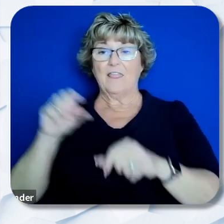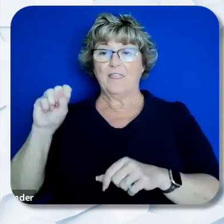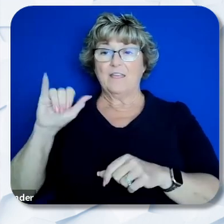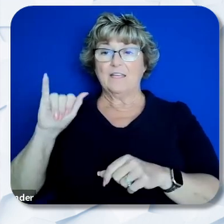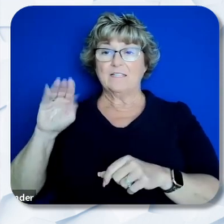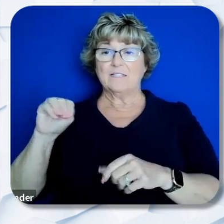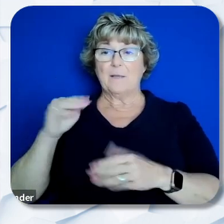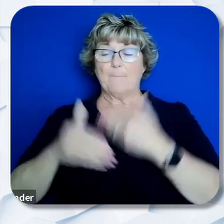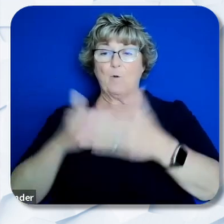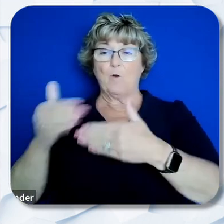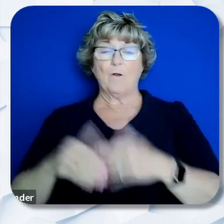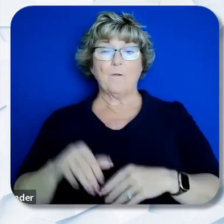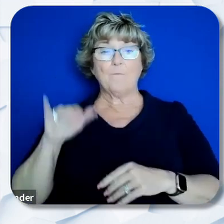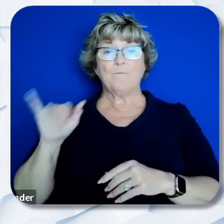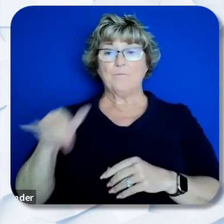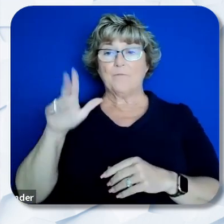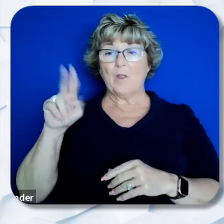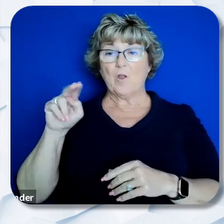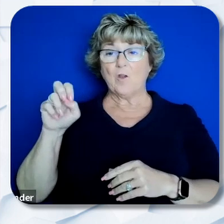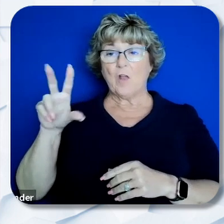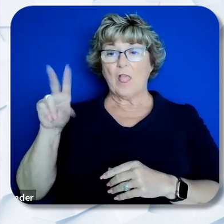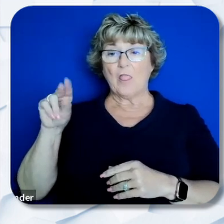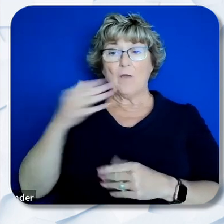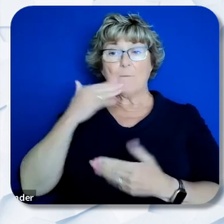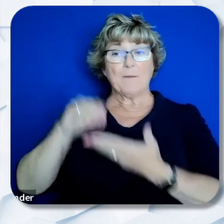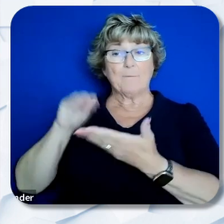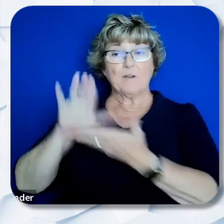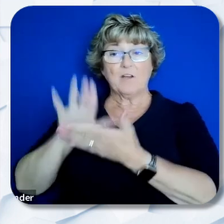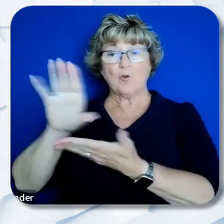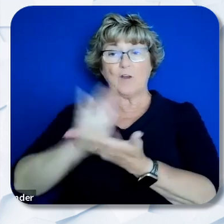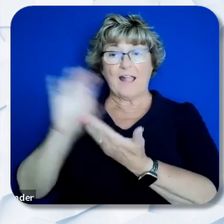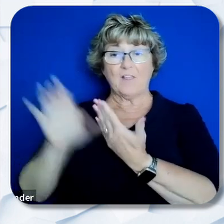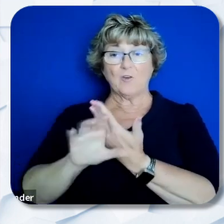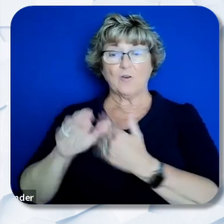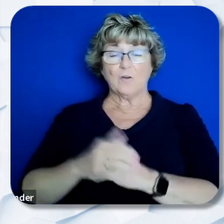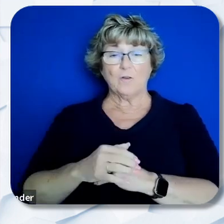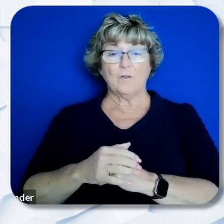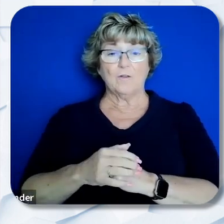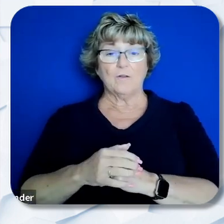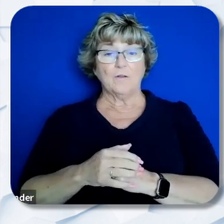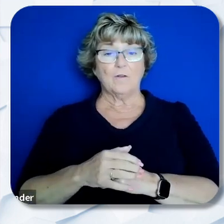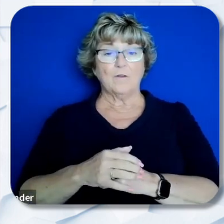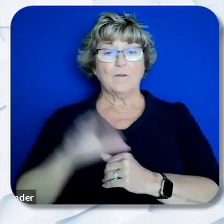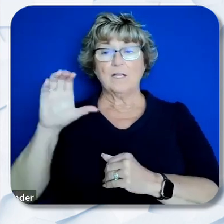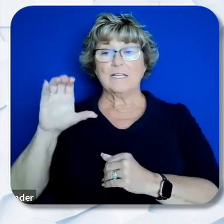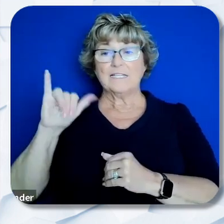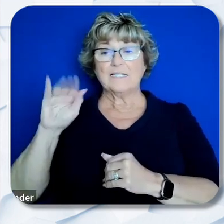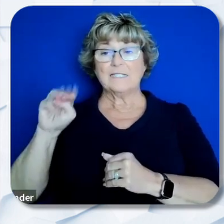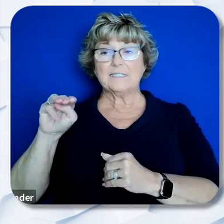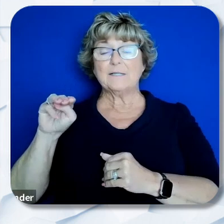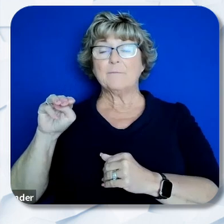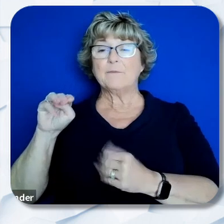June 30th, mark those calendars. The CIM Step 1 is due. It's a little bit different for